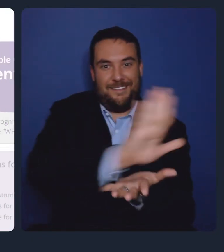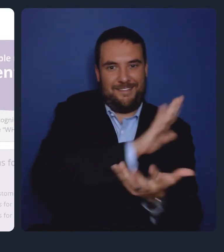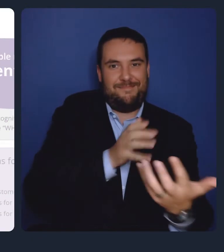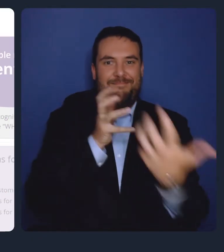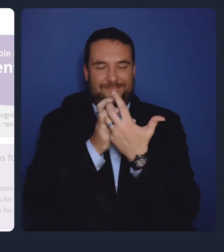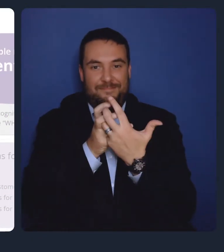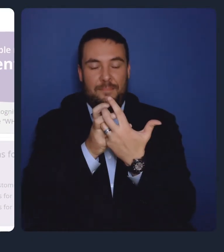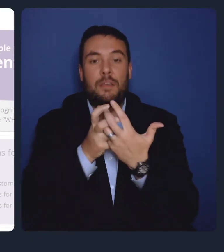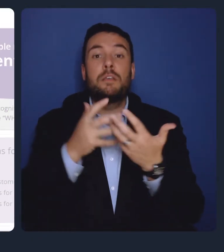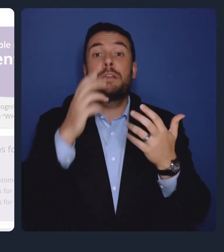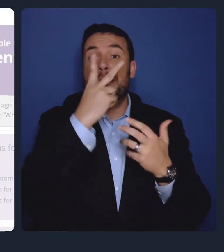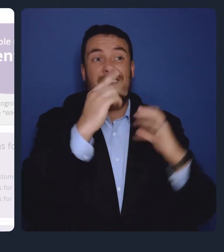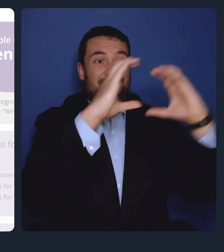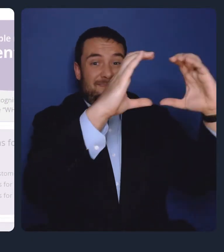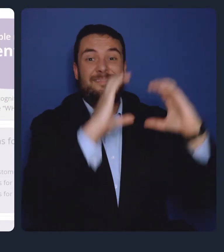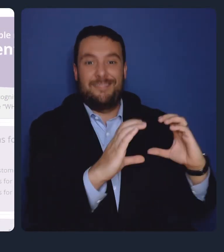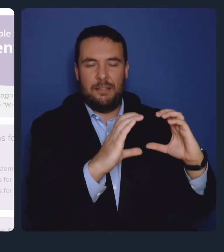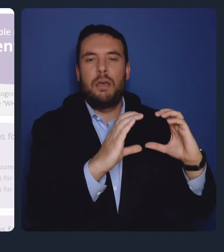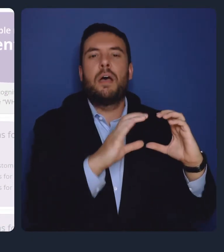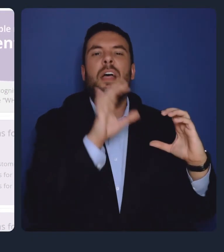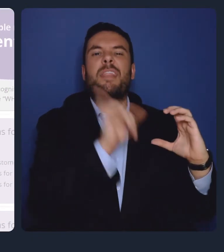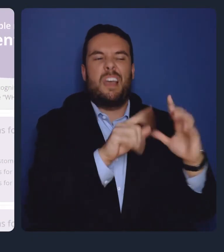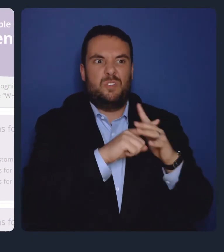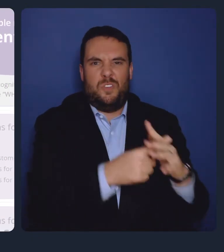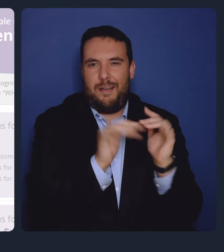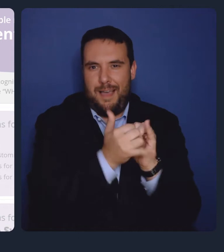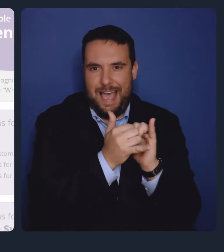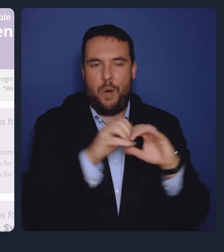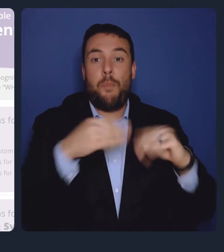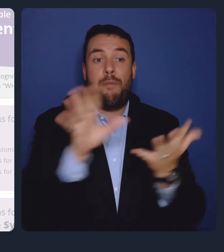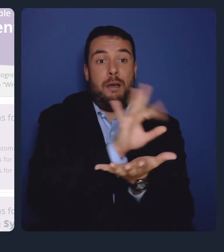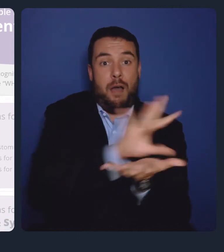And as we go down the column here you can see that this starts with providing options for recruiting interest.